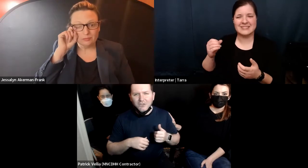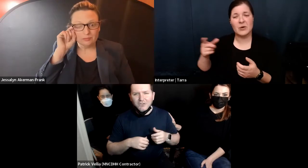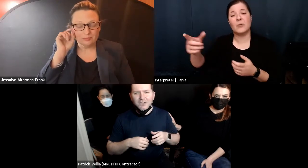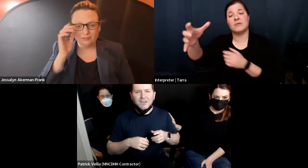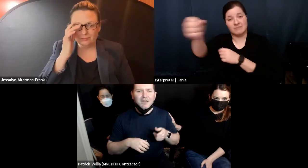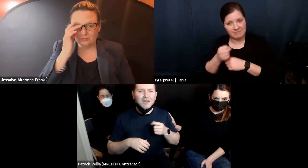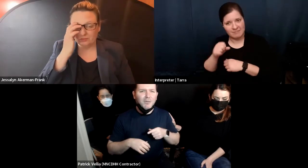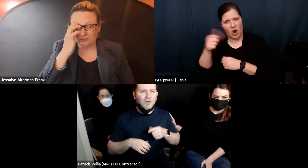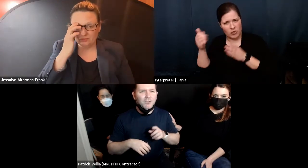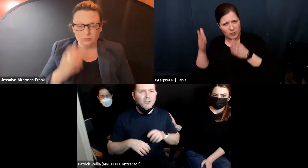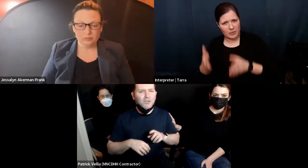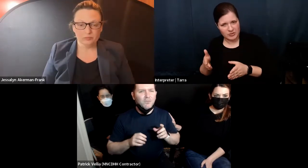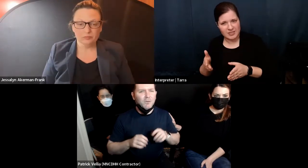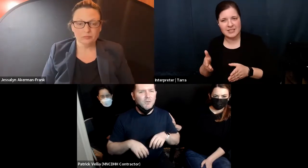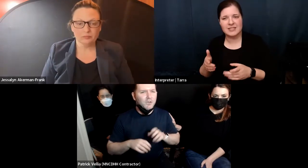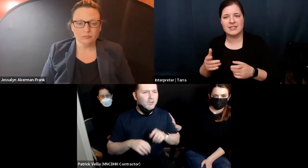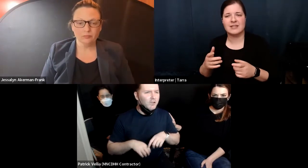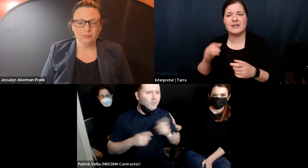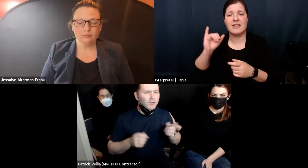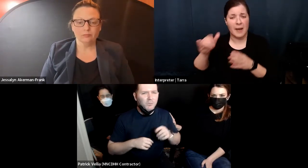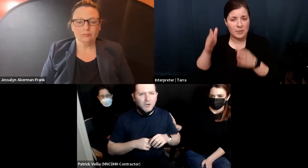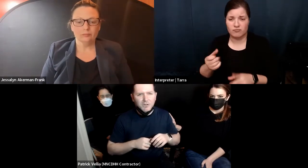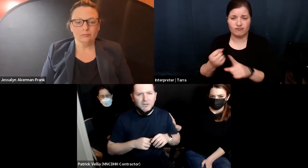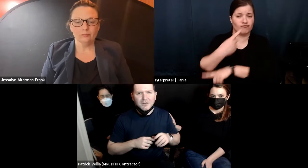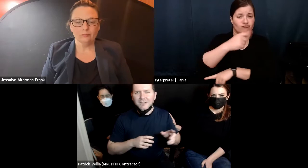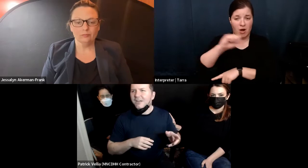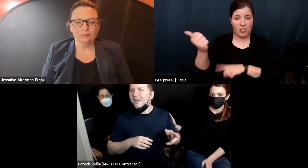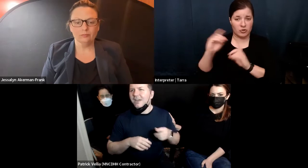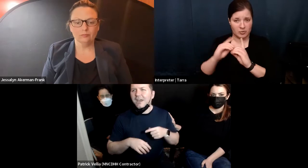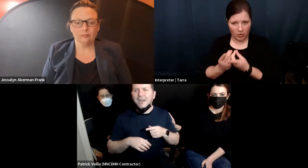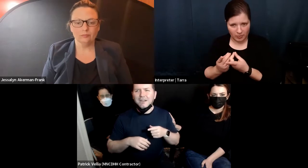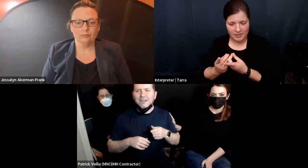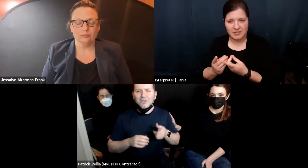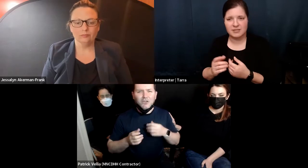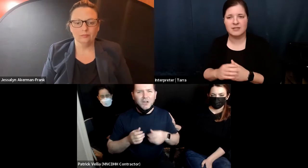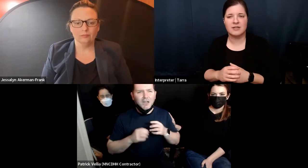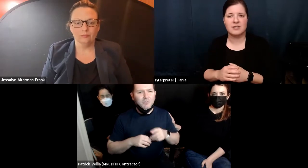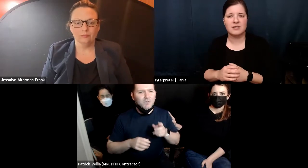somebody in a wheelchair who doesn't feel safe to work with me.